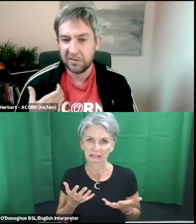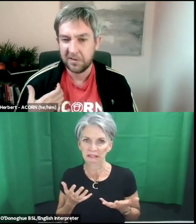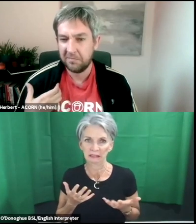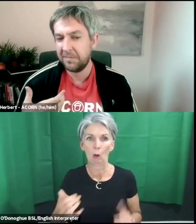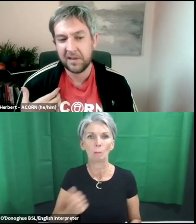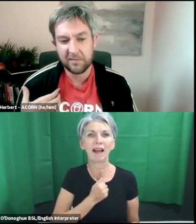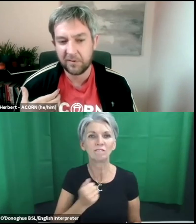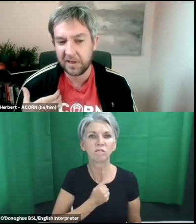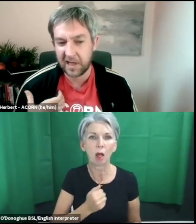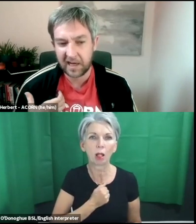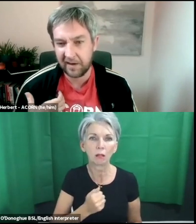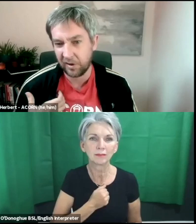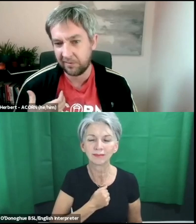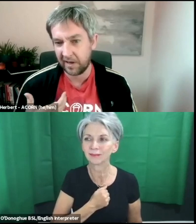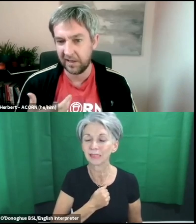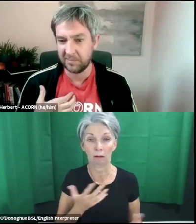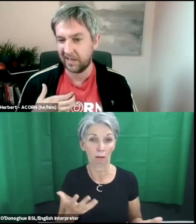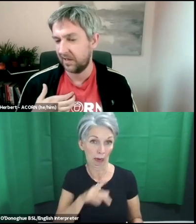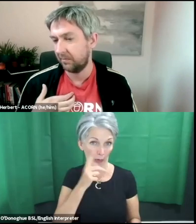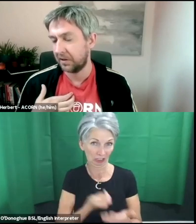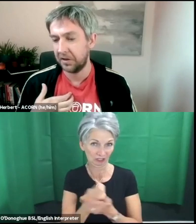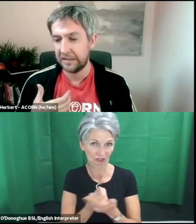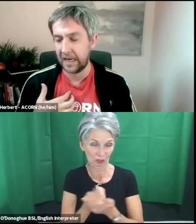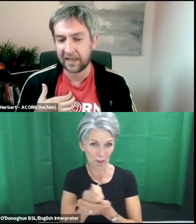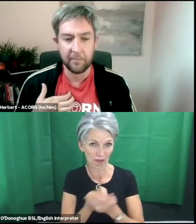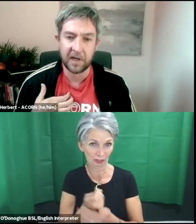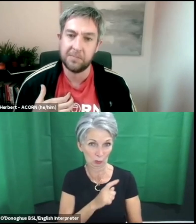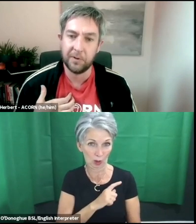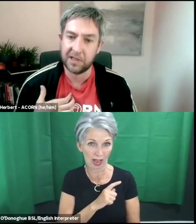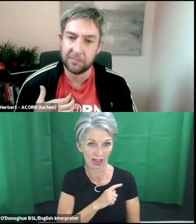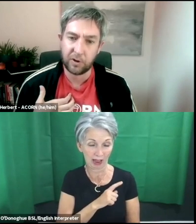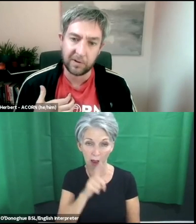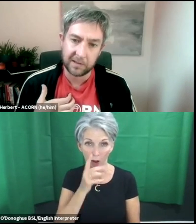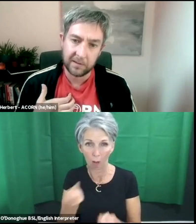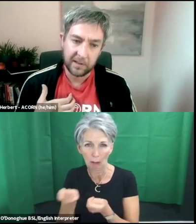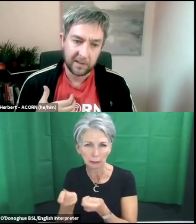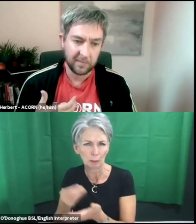Maybe the reason I can't afford my rent is actually because I can't manage my money properly.